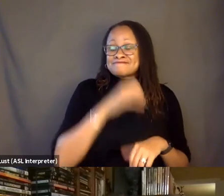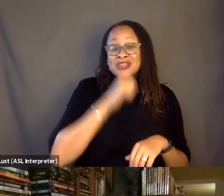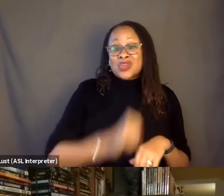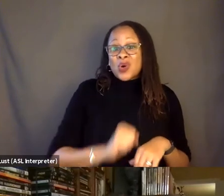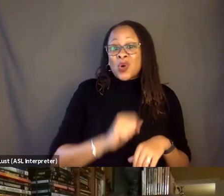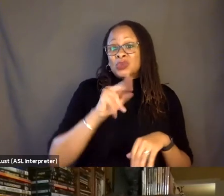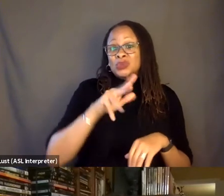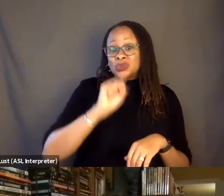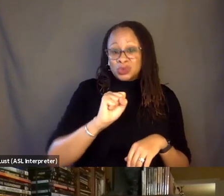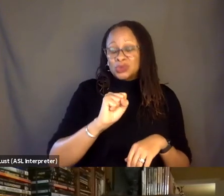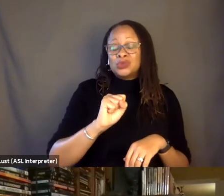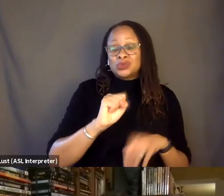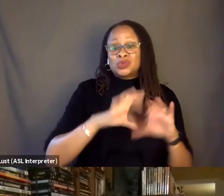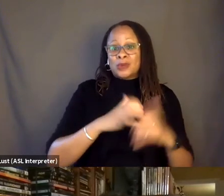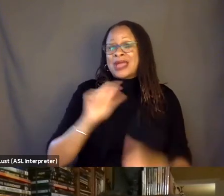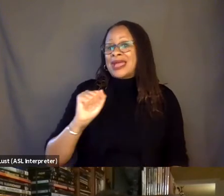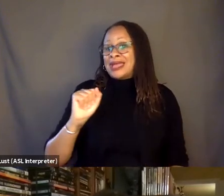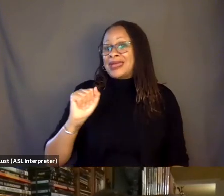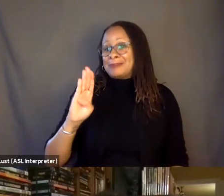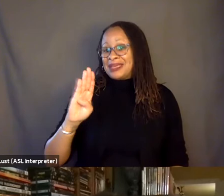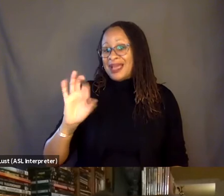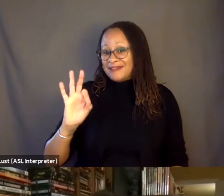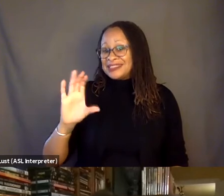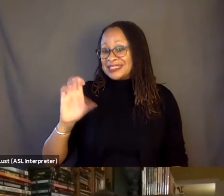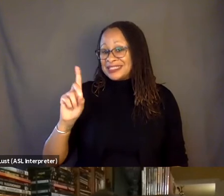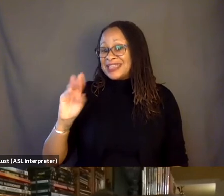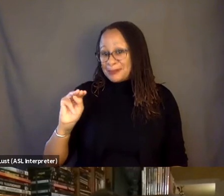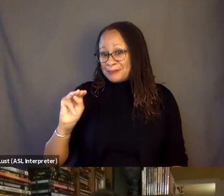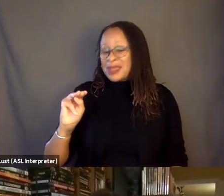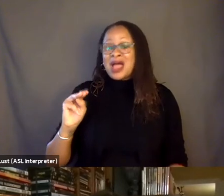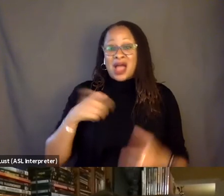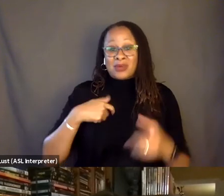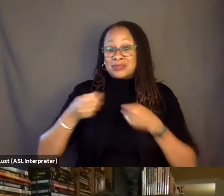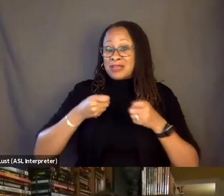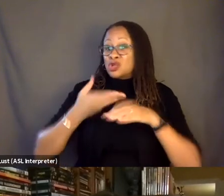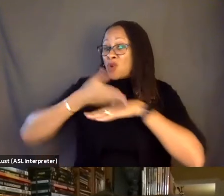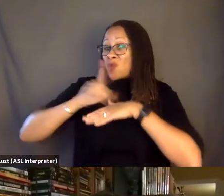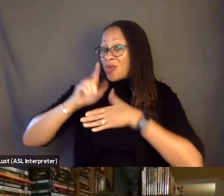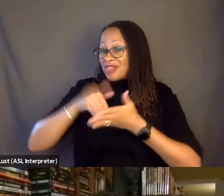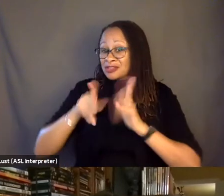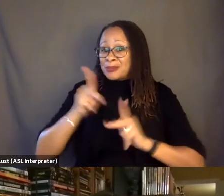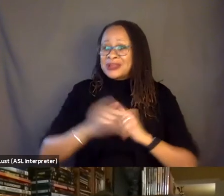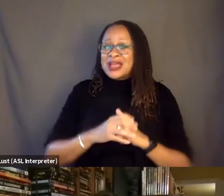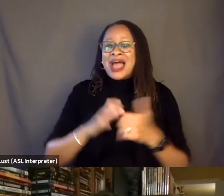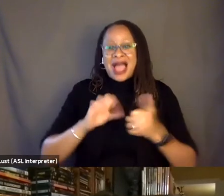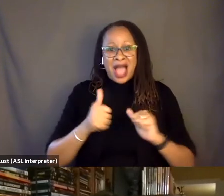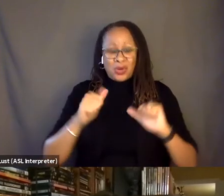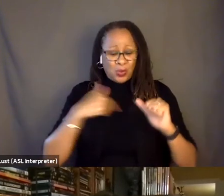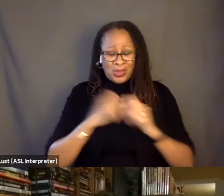ABSCBN, it's the largest in the Philippines. I was managing over a thousand. How could we compete? Well, you can.